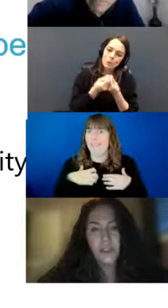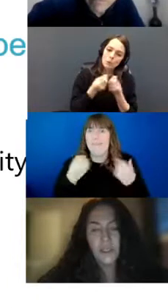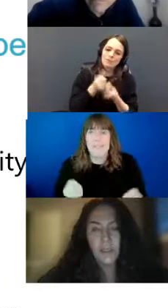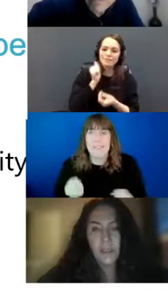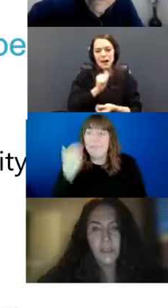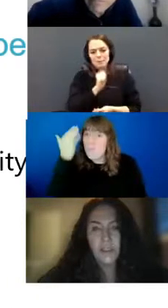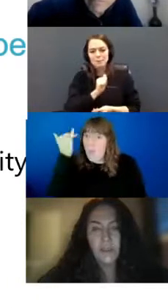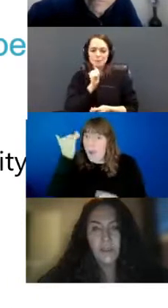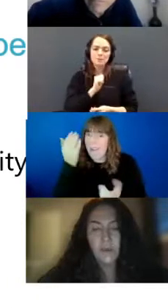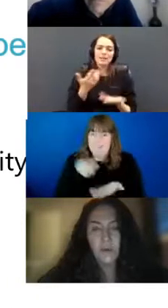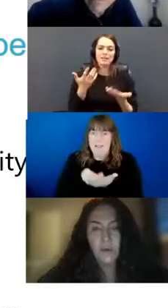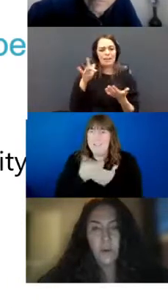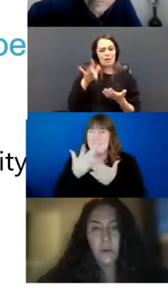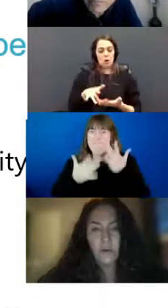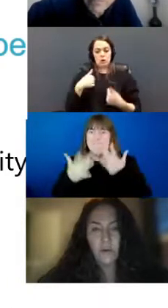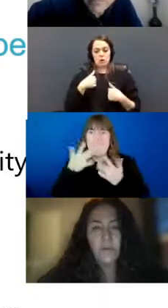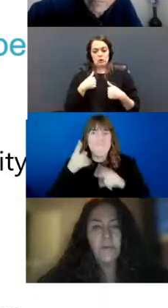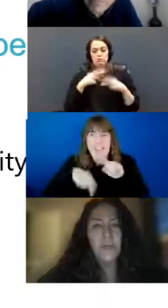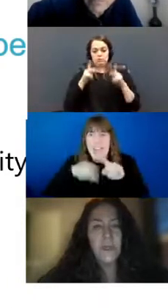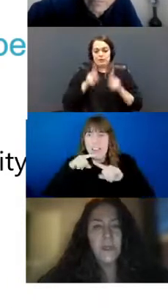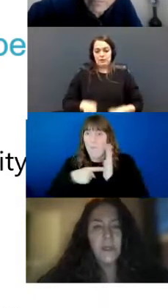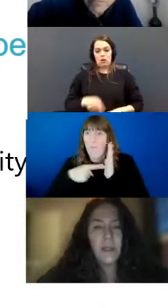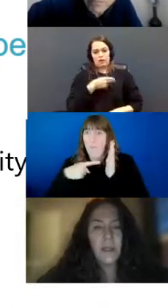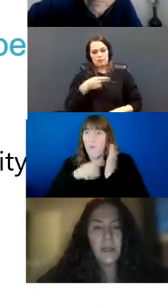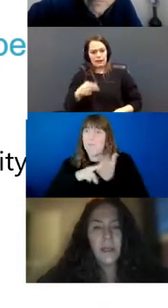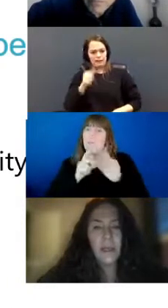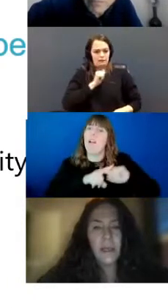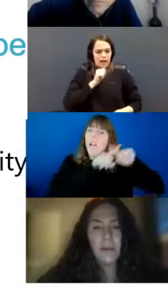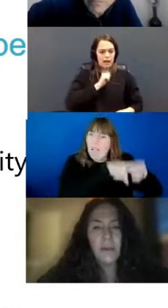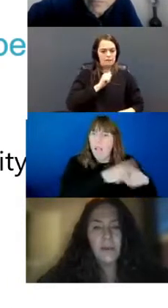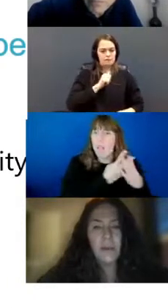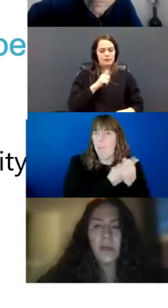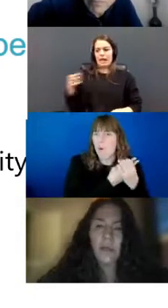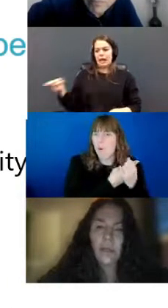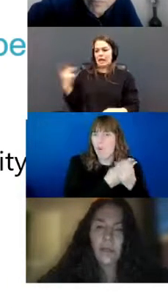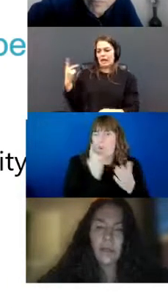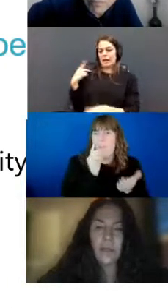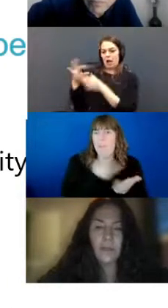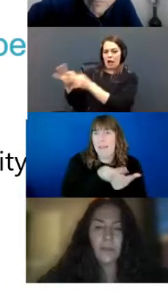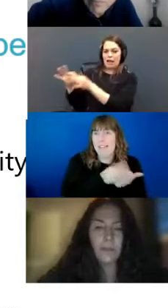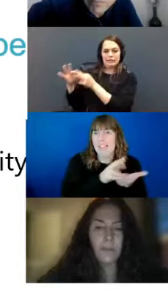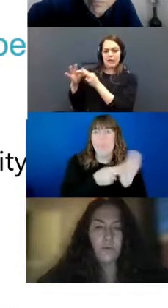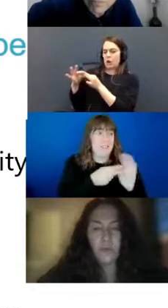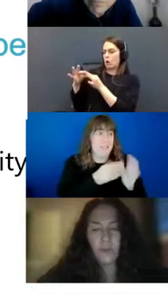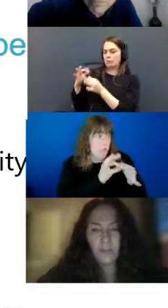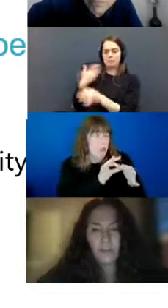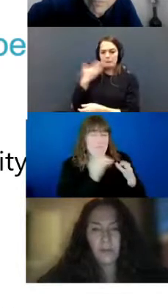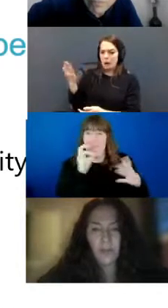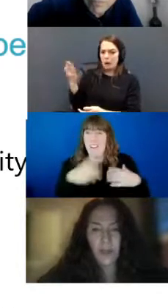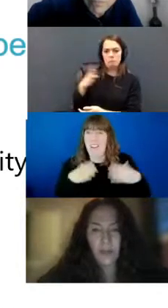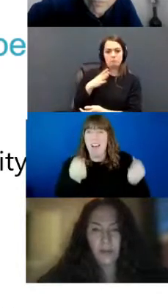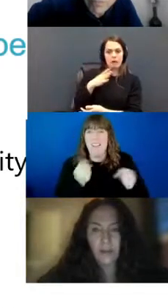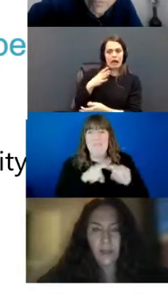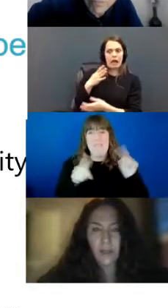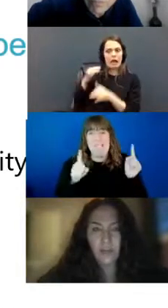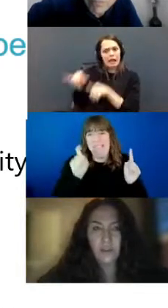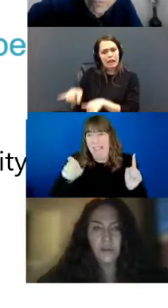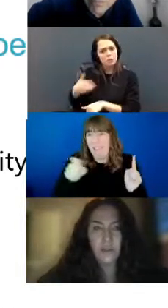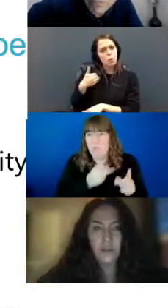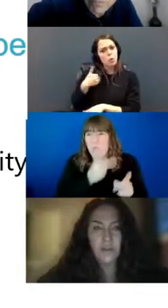dependent on their partners and uh and other people who are in domestic violence uh situations